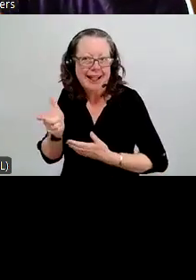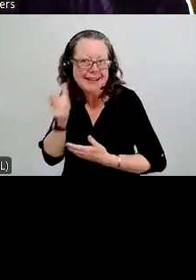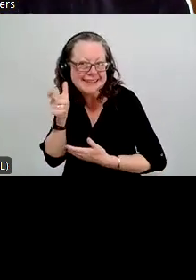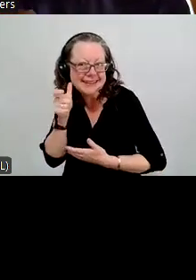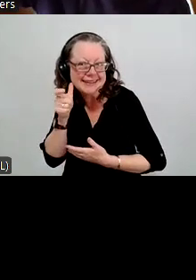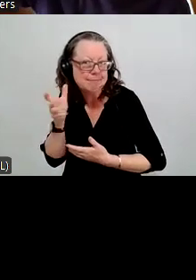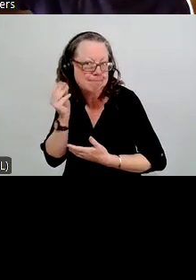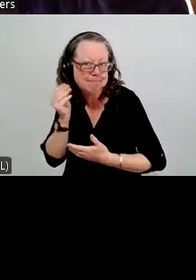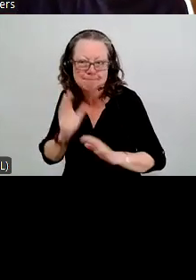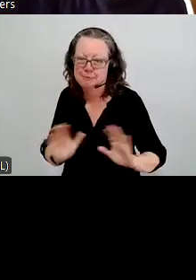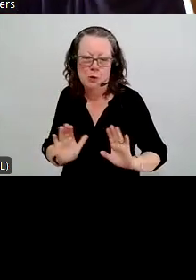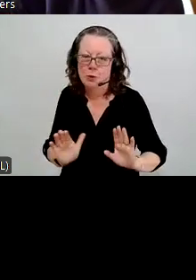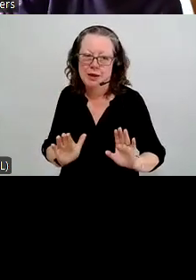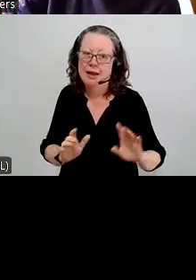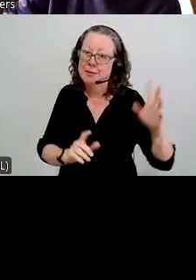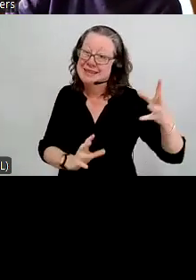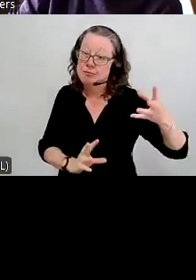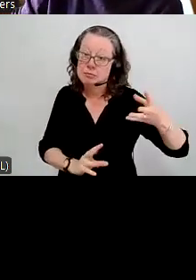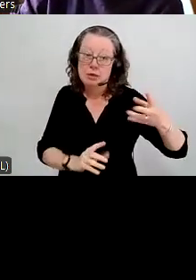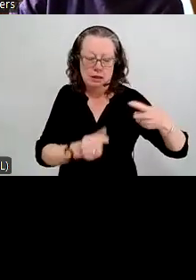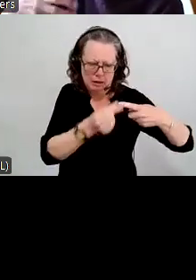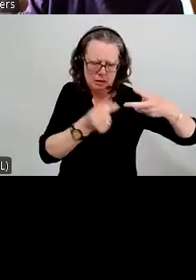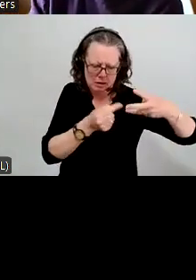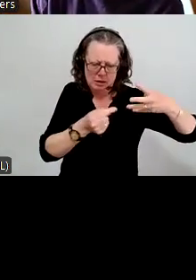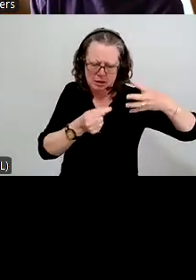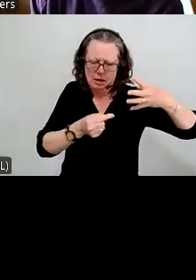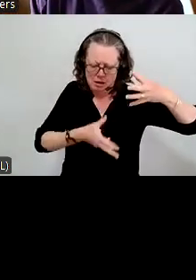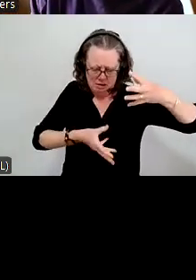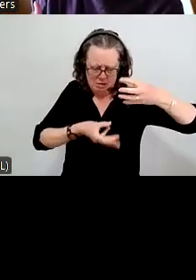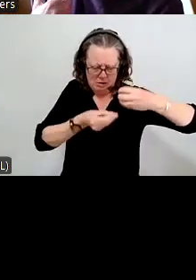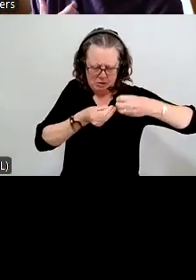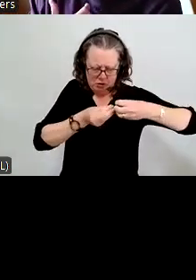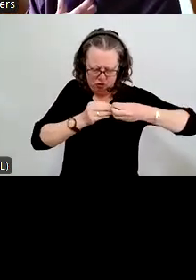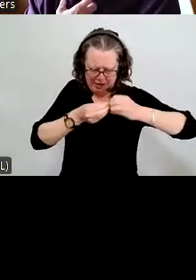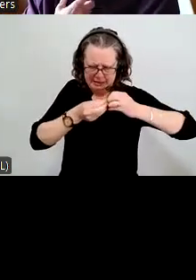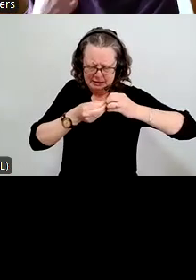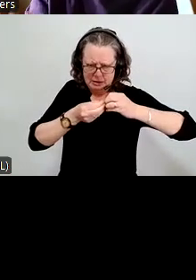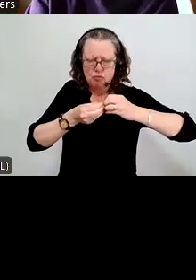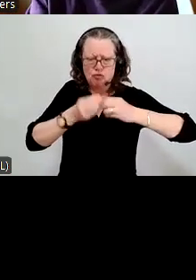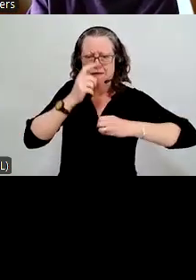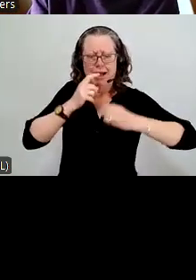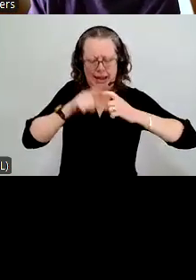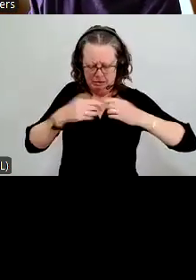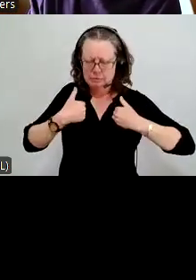is actually putting all of this stuff together to build a profile of you as a user, and then pump ads your way.